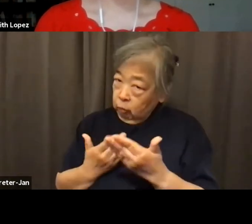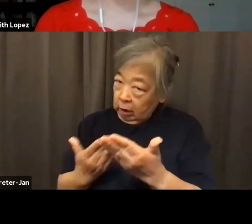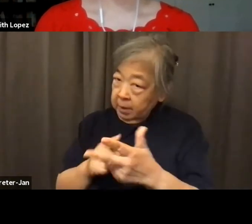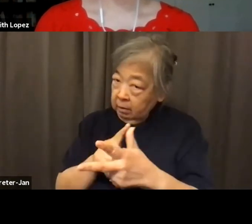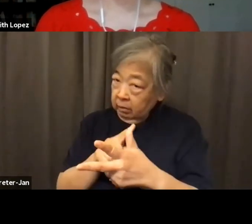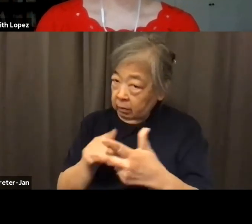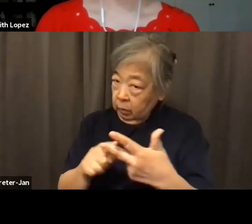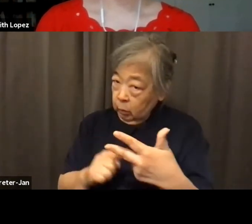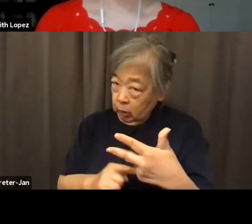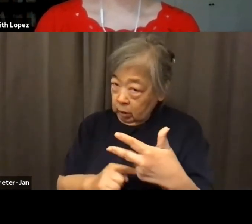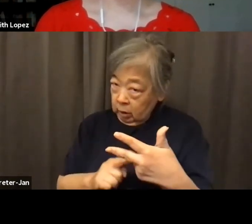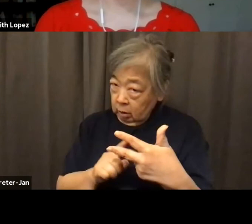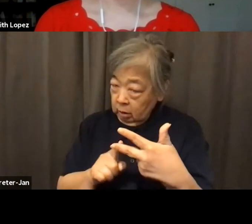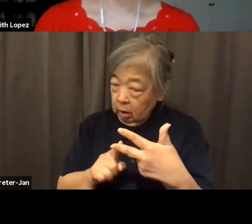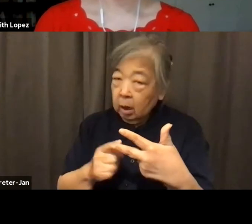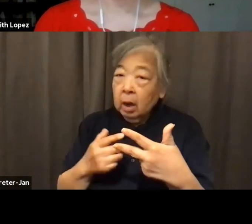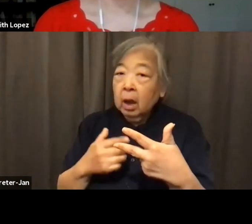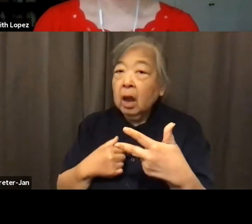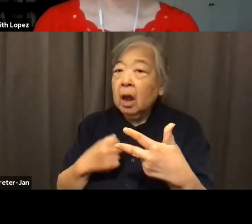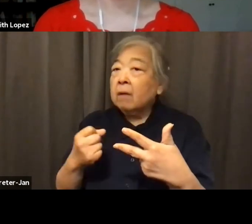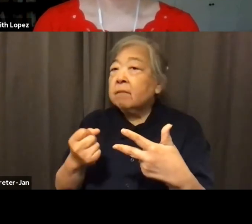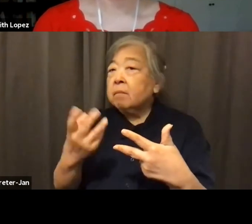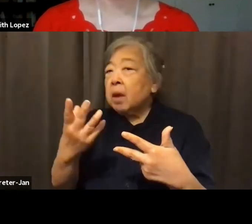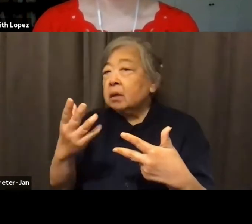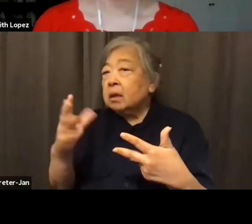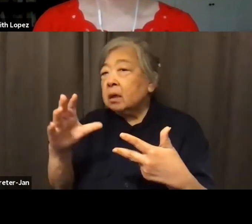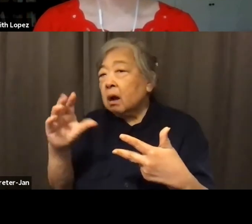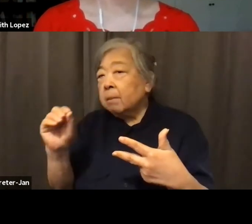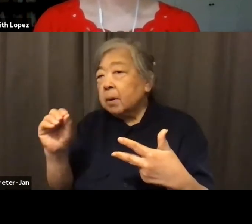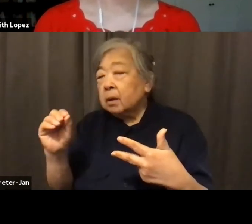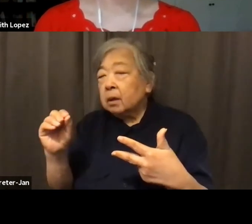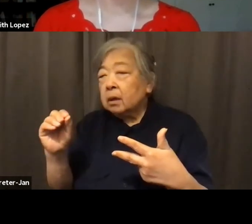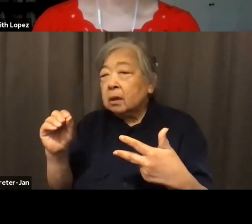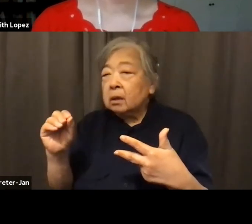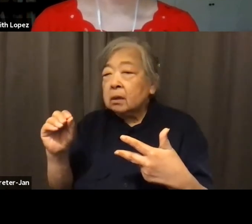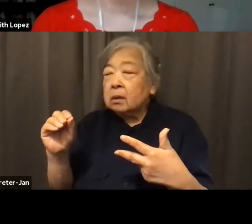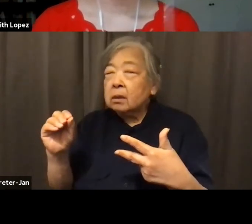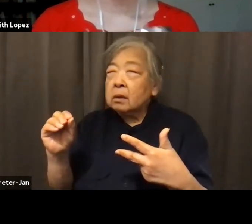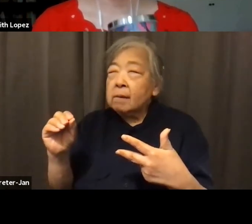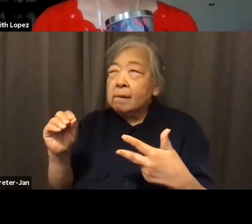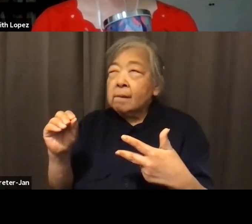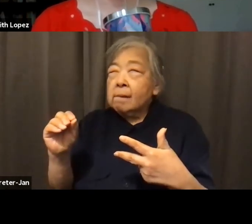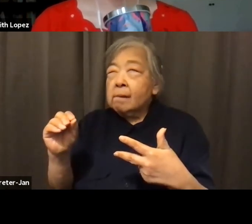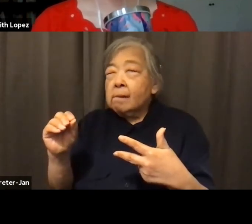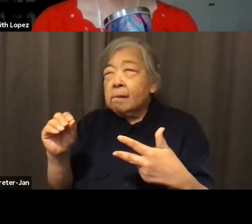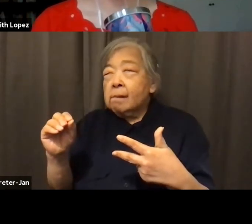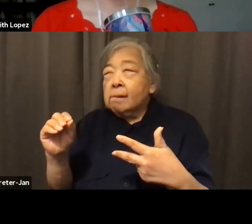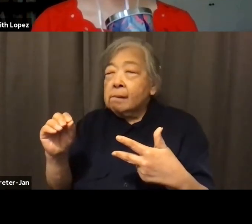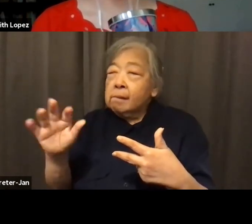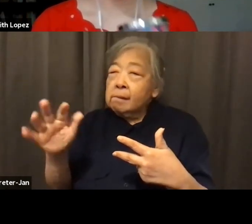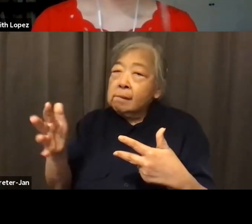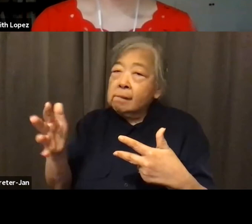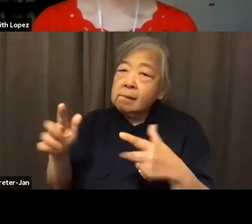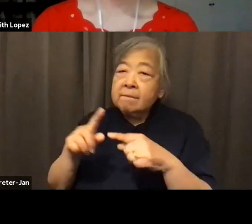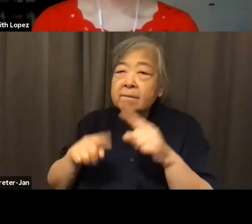There's a lot of companies of varied